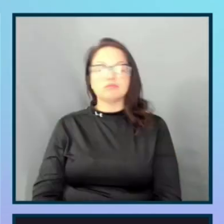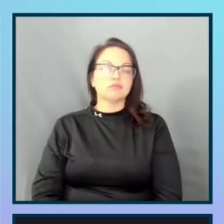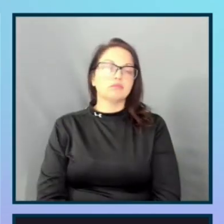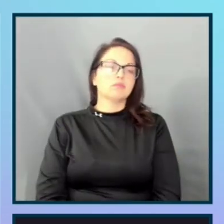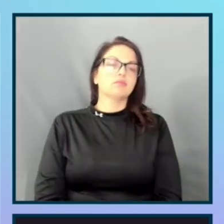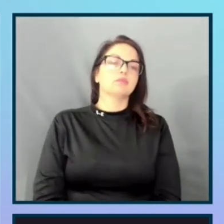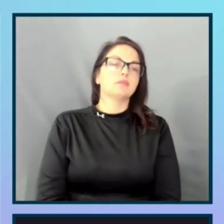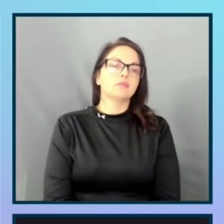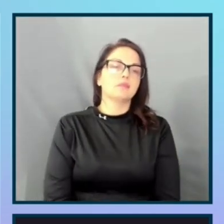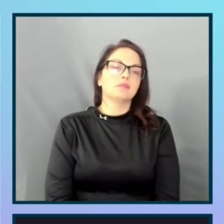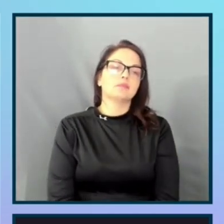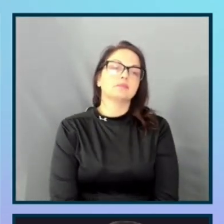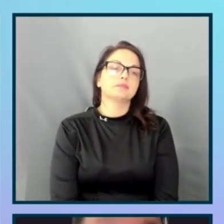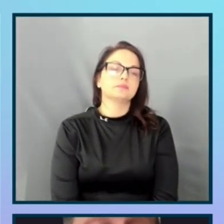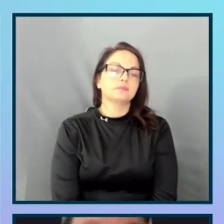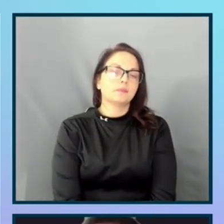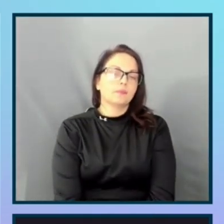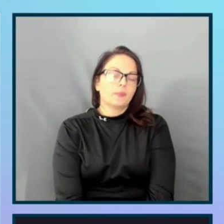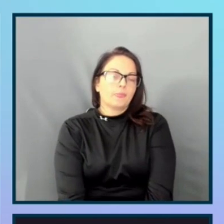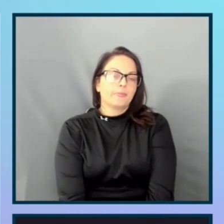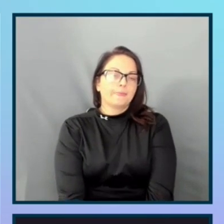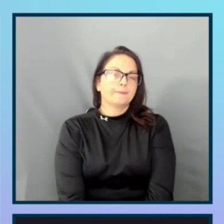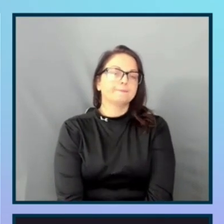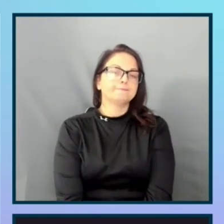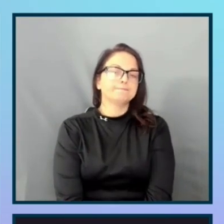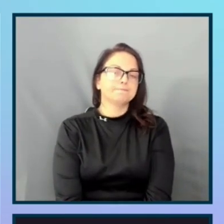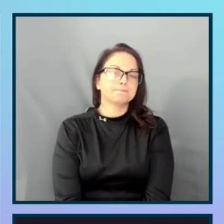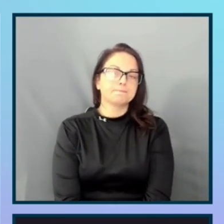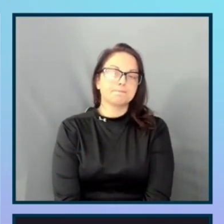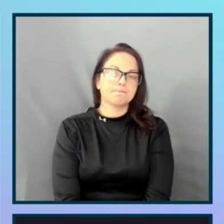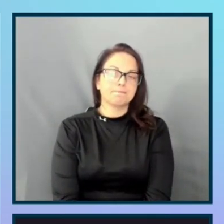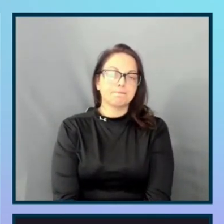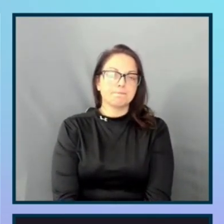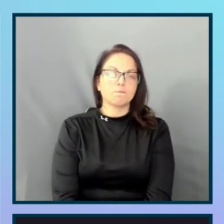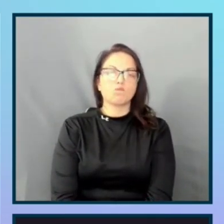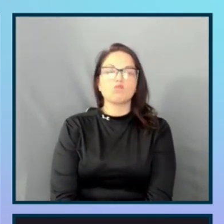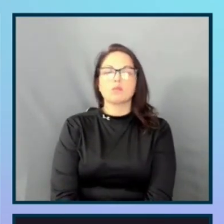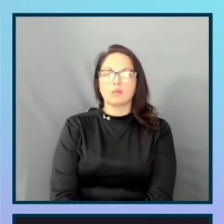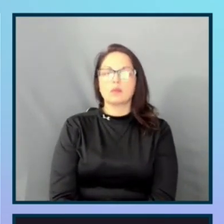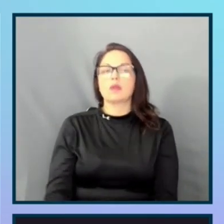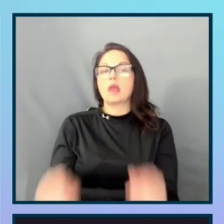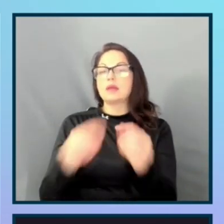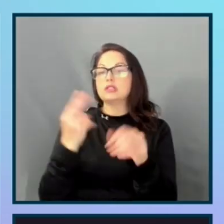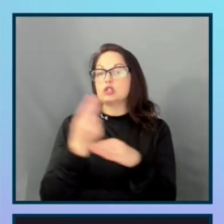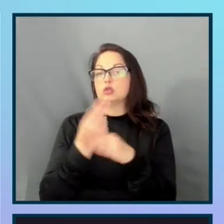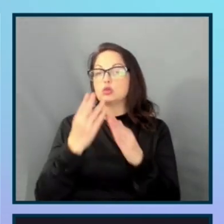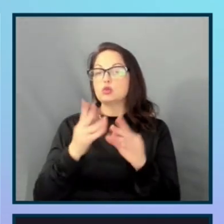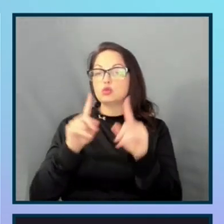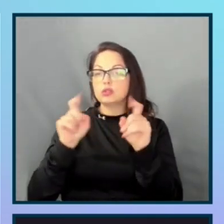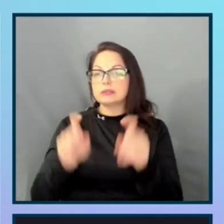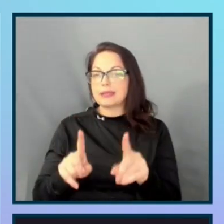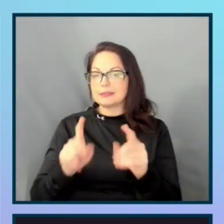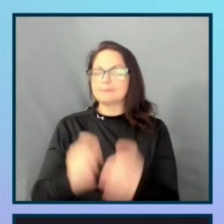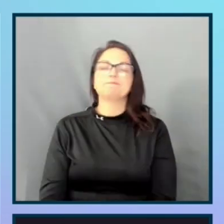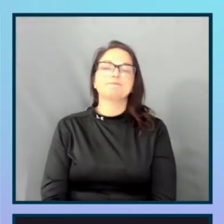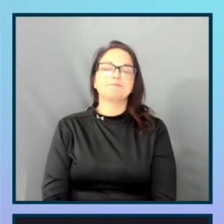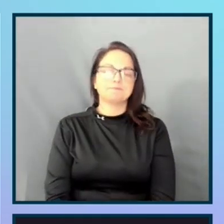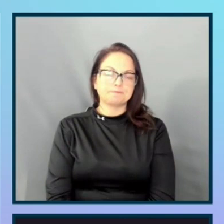The second tool in our canonorama is user testing. And this might sound like such an obvious one that we do,